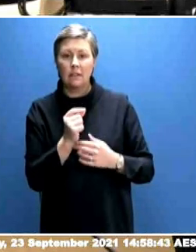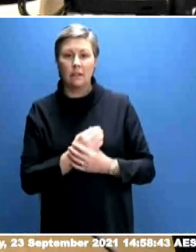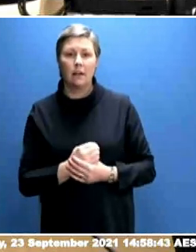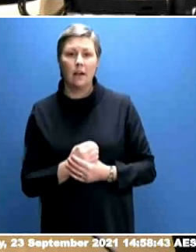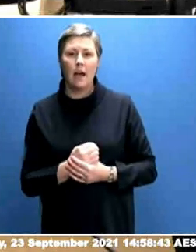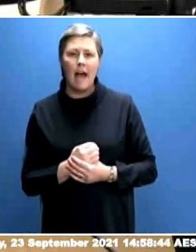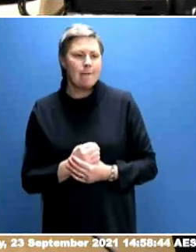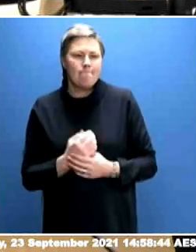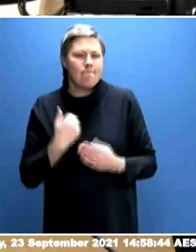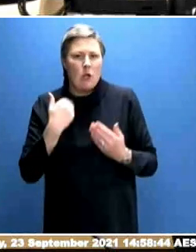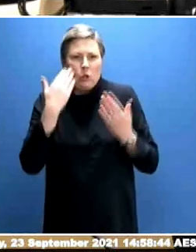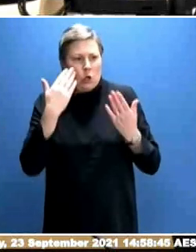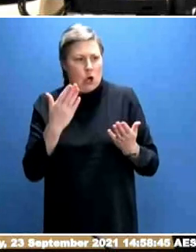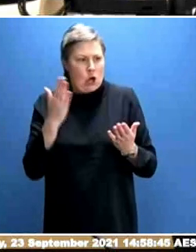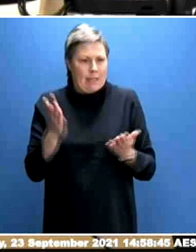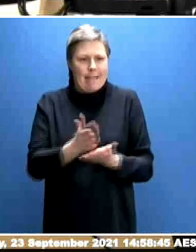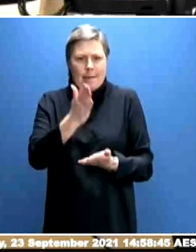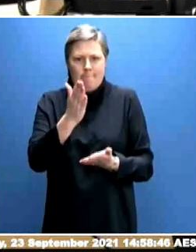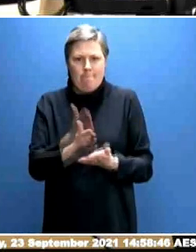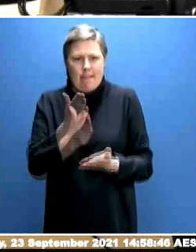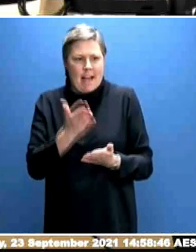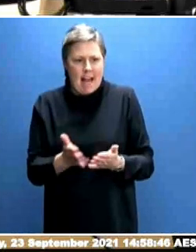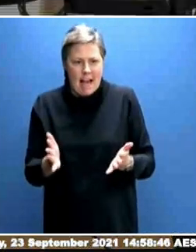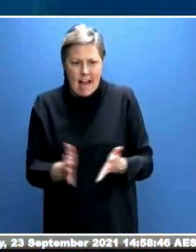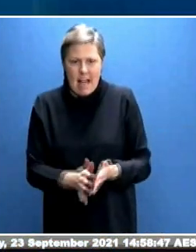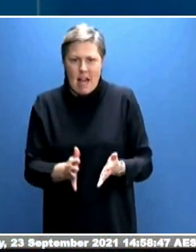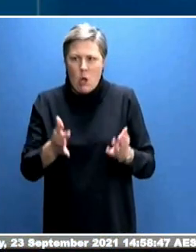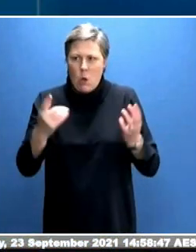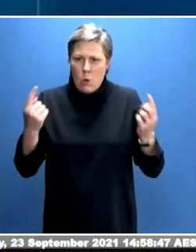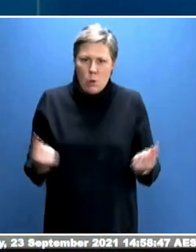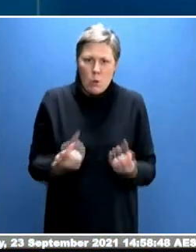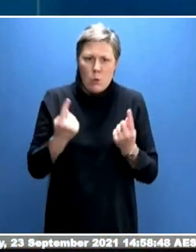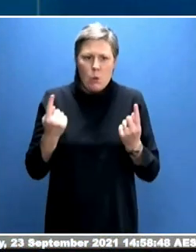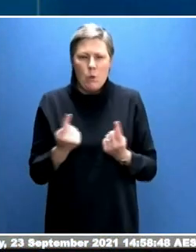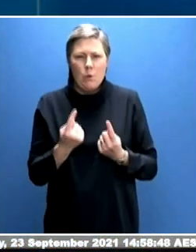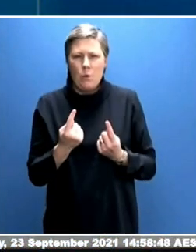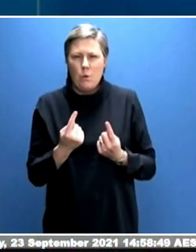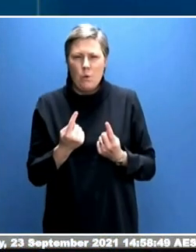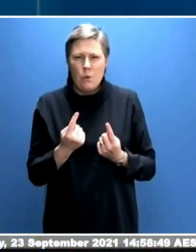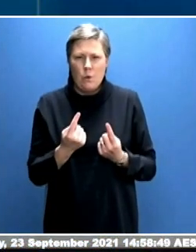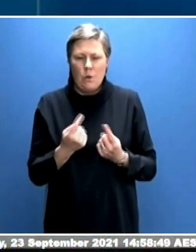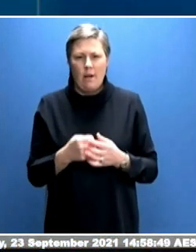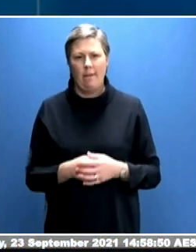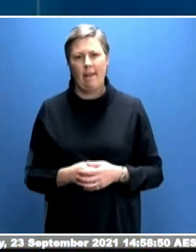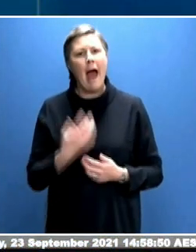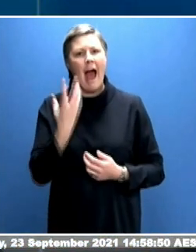I don't know the exact mechanics in terms of public consultation. There is a legislative process.